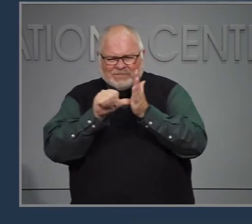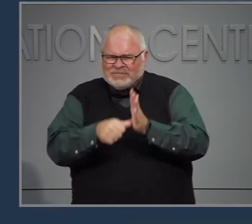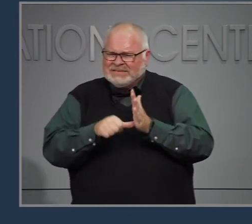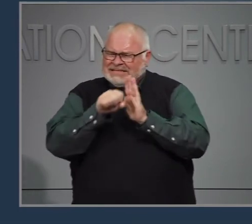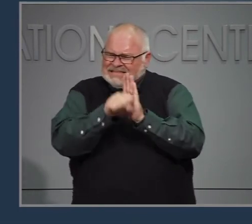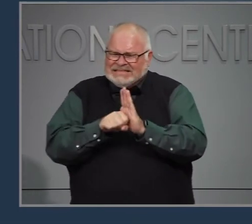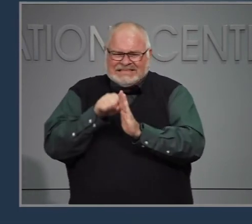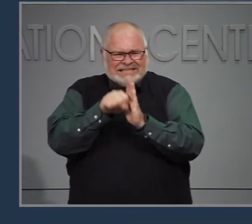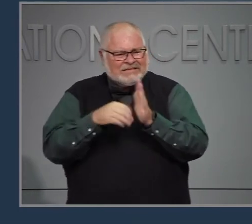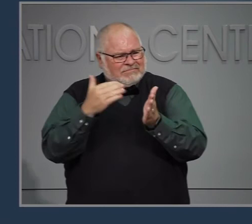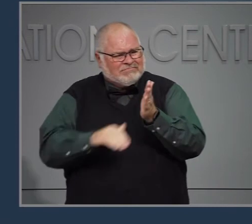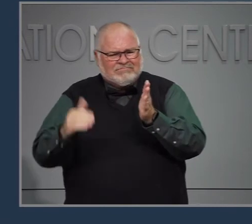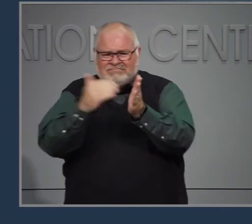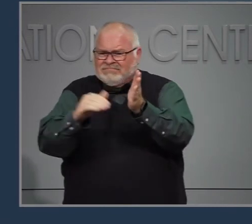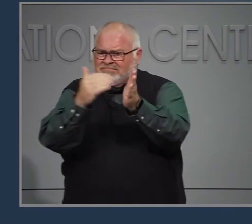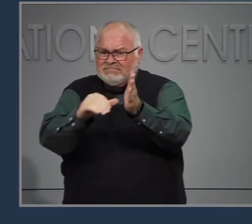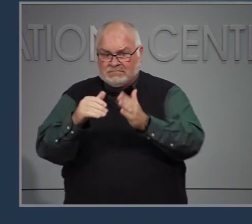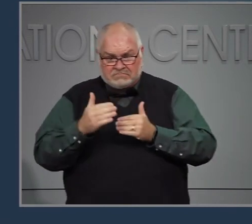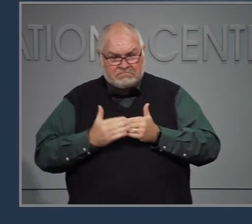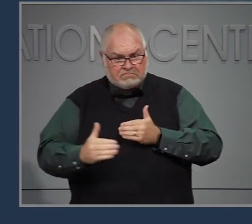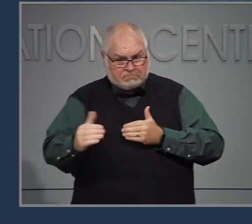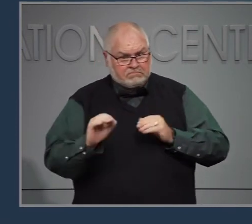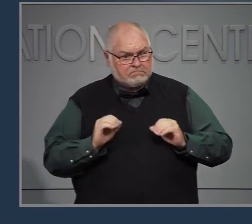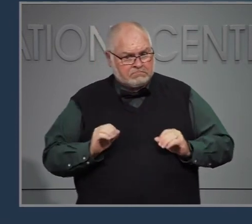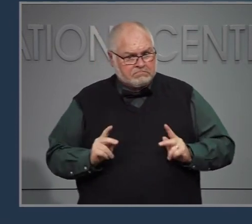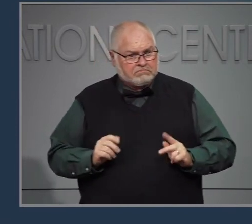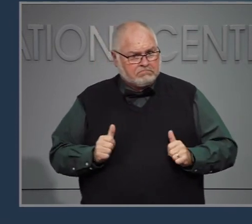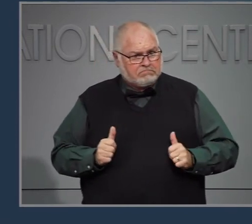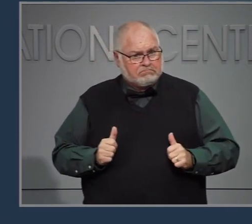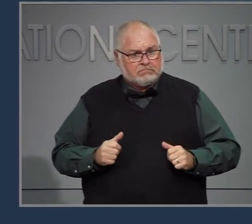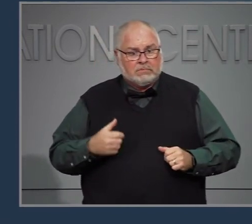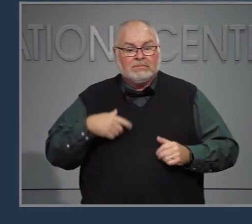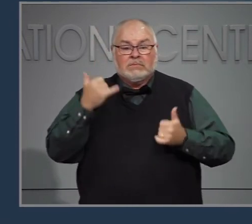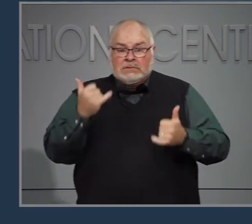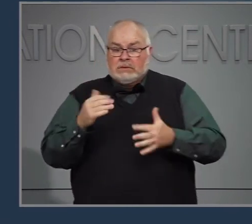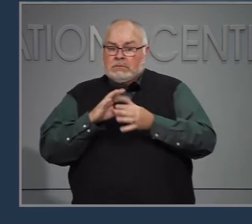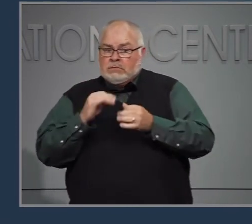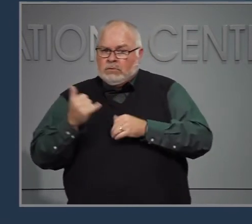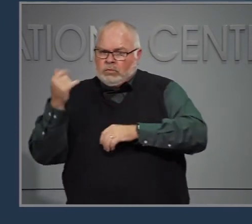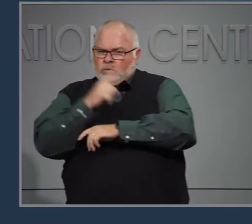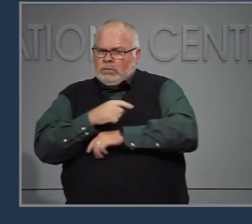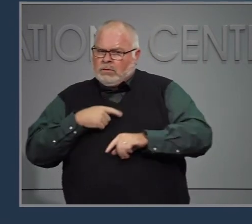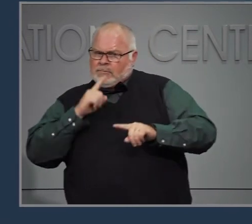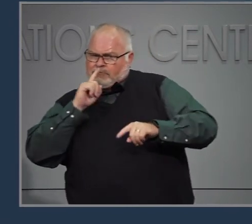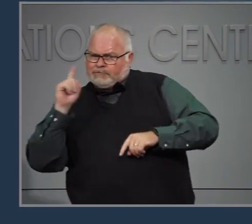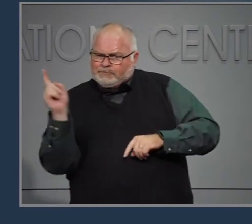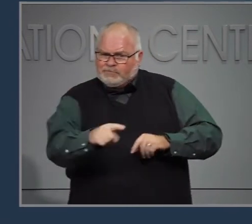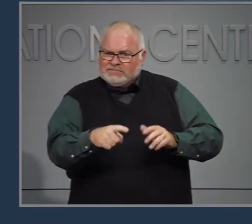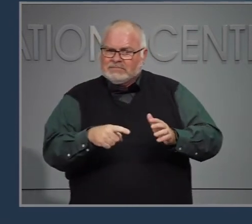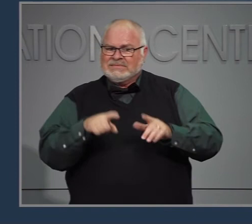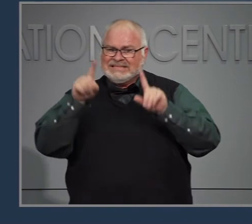AS I MENTIONED EARLIER TODAY I HAVE ISSUED AN ORDER MANDATING TESTING EVERY 2 WEEKS FOR ALL